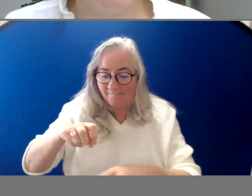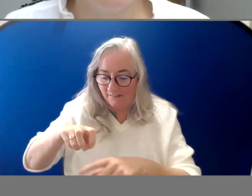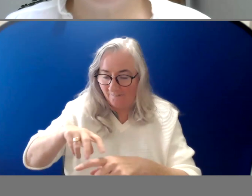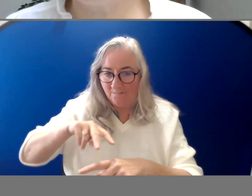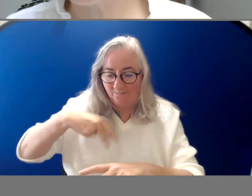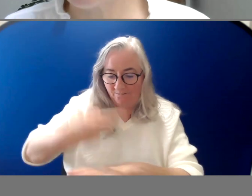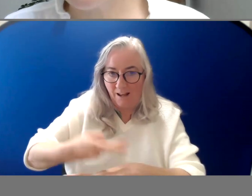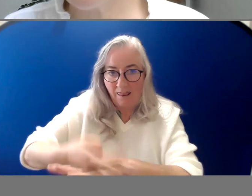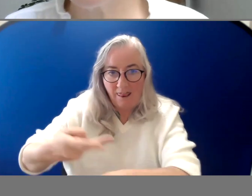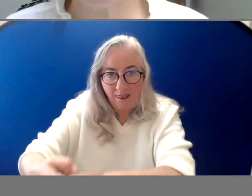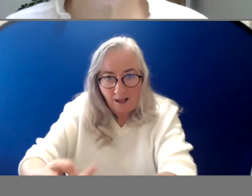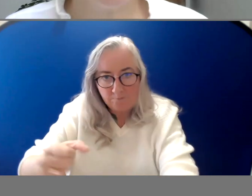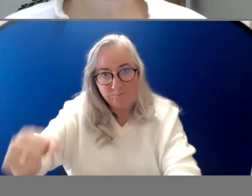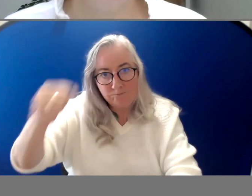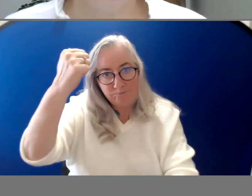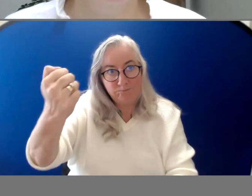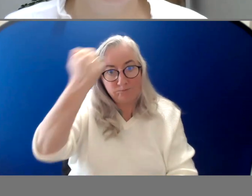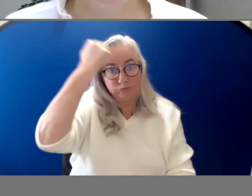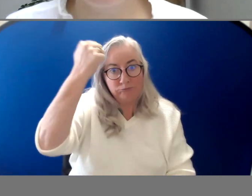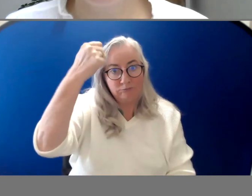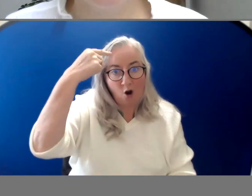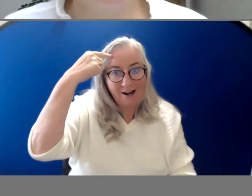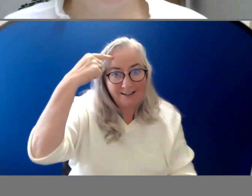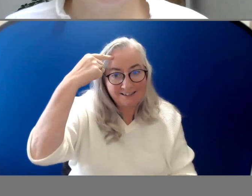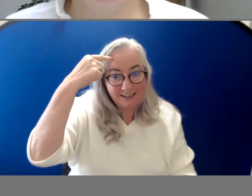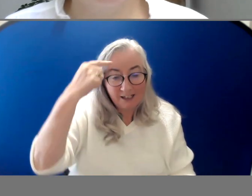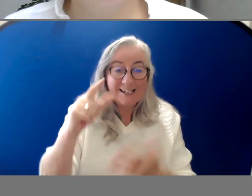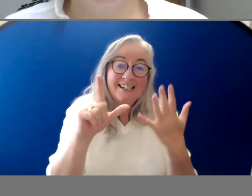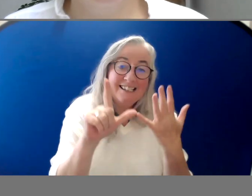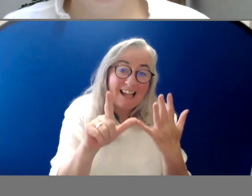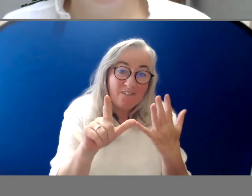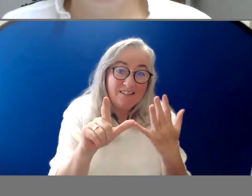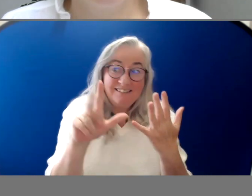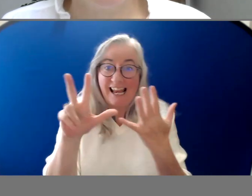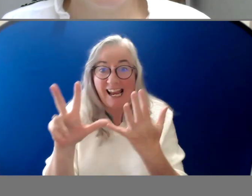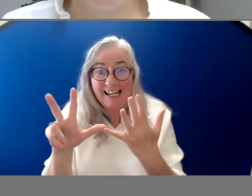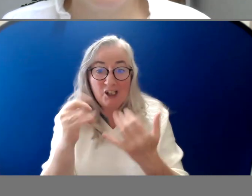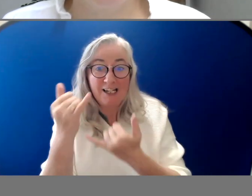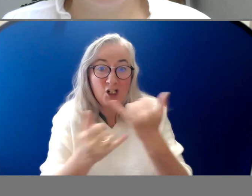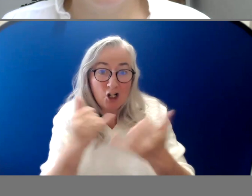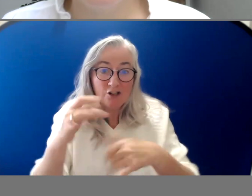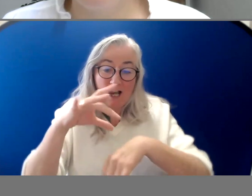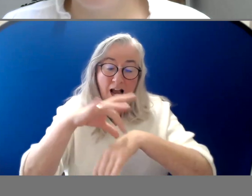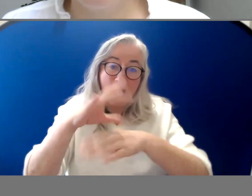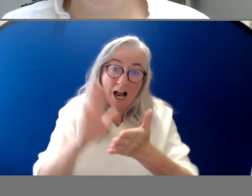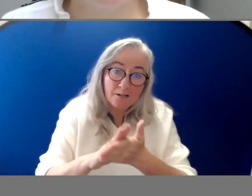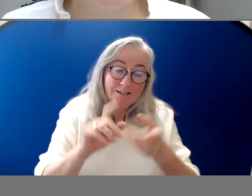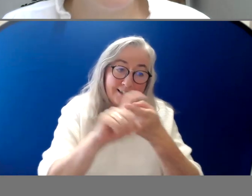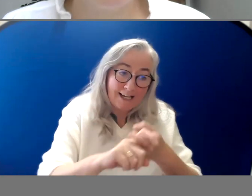hit her head and there followed seven or eight years of hospital stays nursing homes caring at